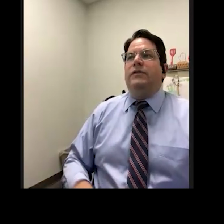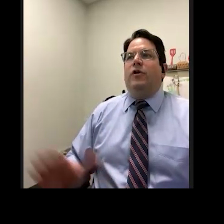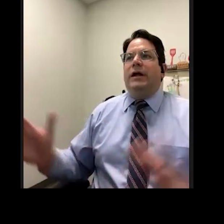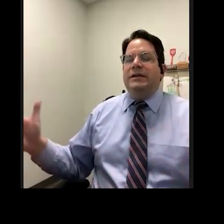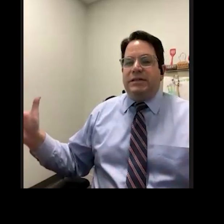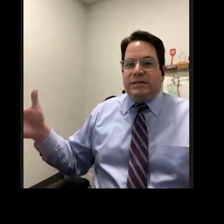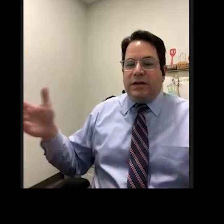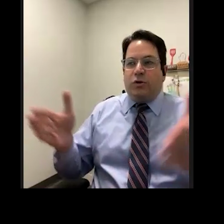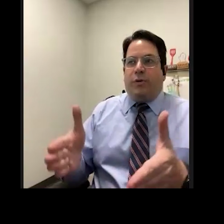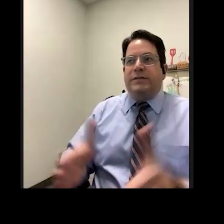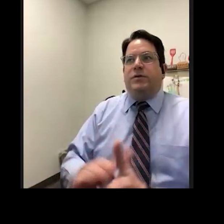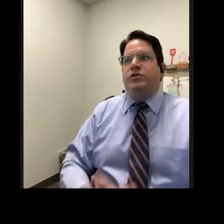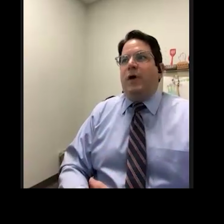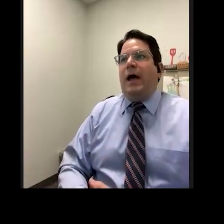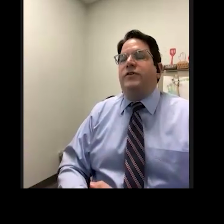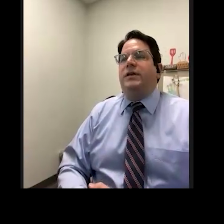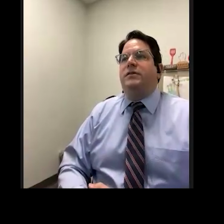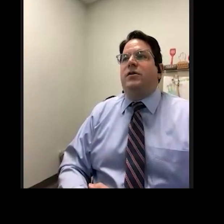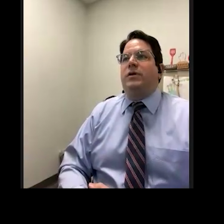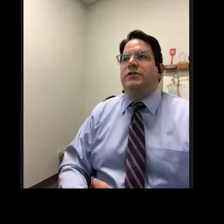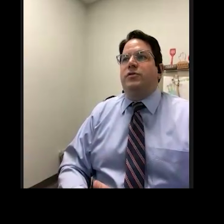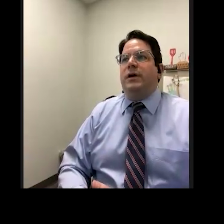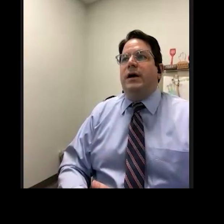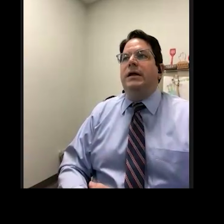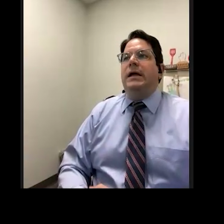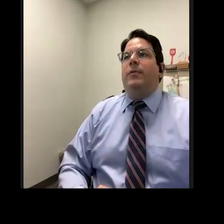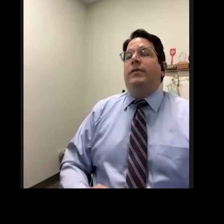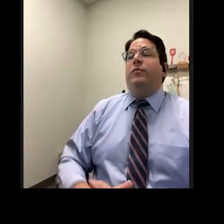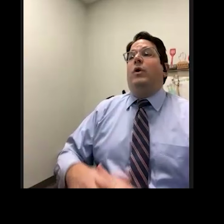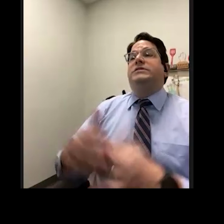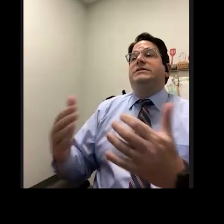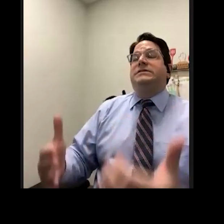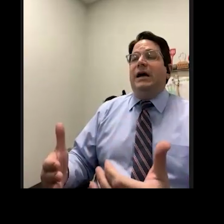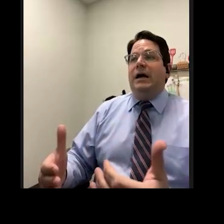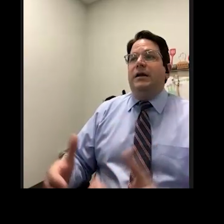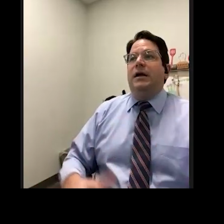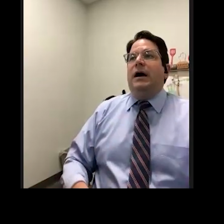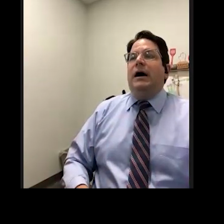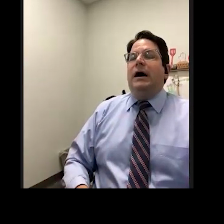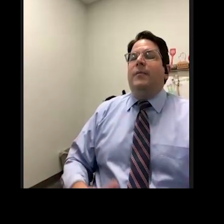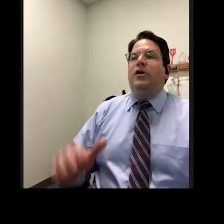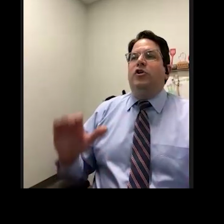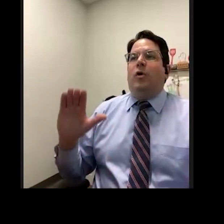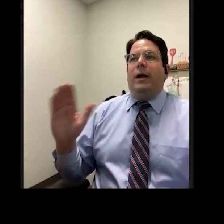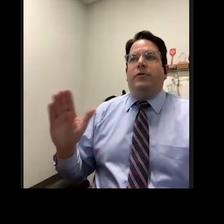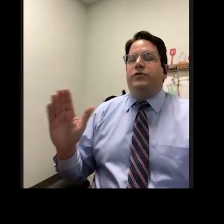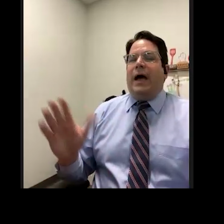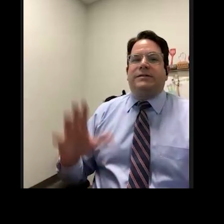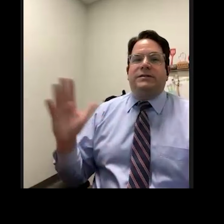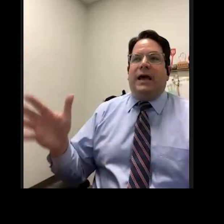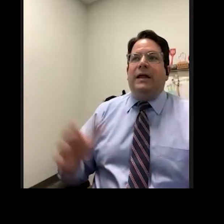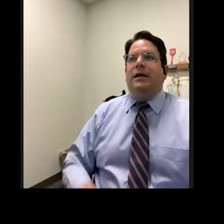So there is this central place in which you have to get the credential done. But once it's done, you are able to access